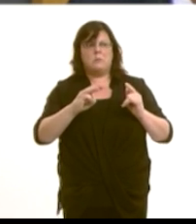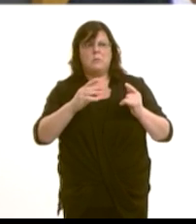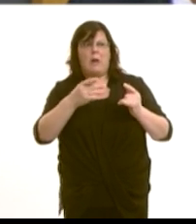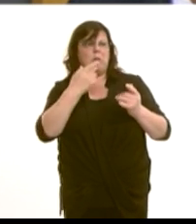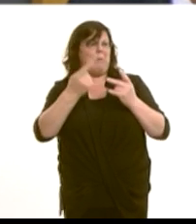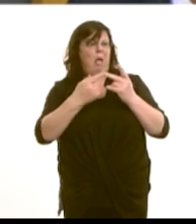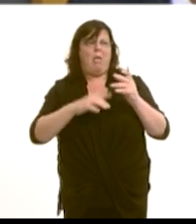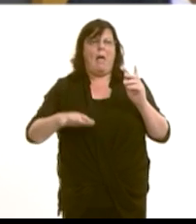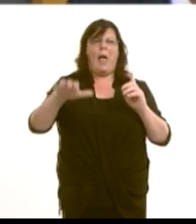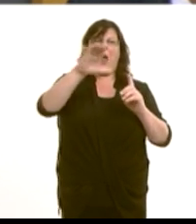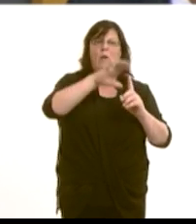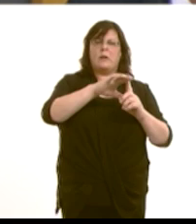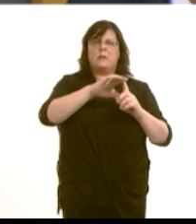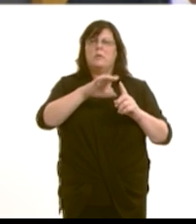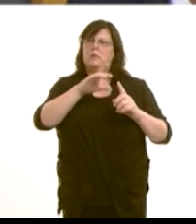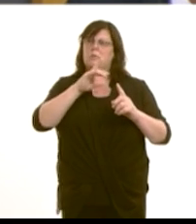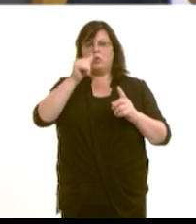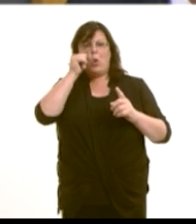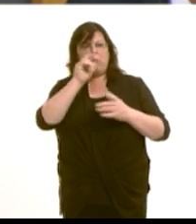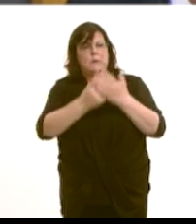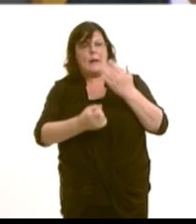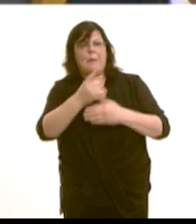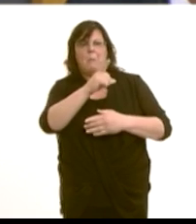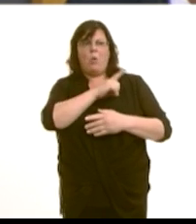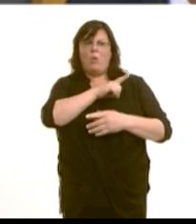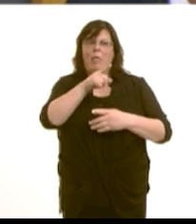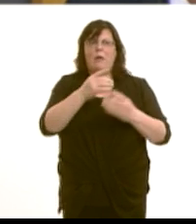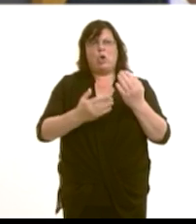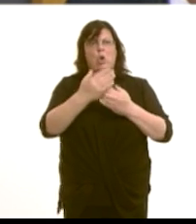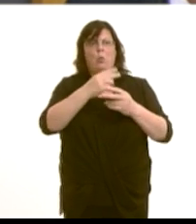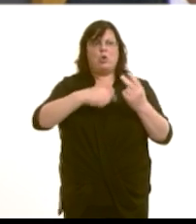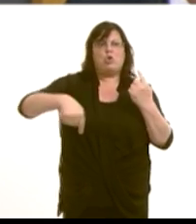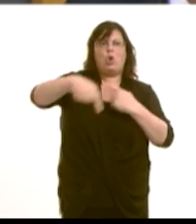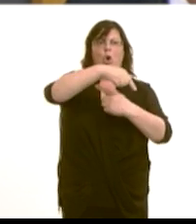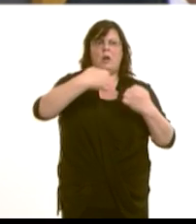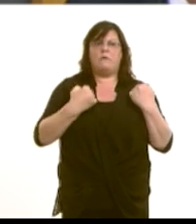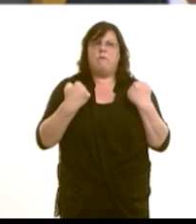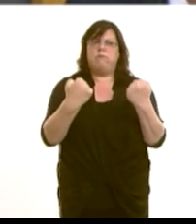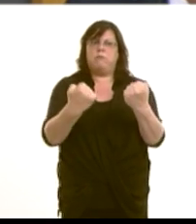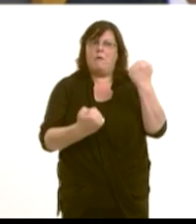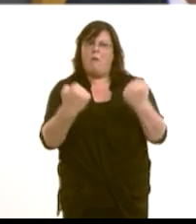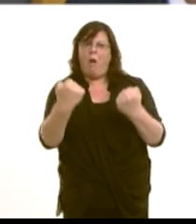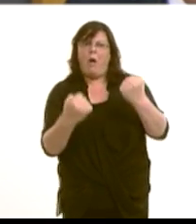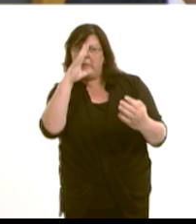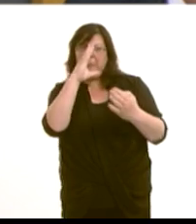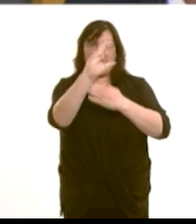This is the biggest regeneration project that weíve seen in many, many yearsó£380 millionóand